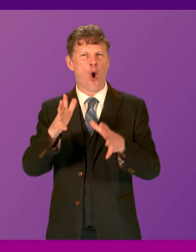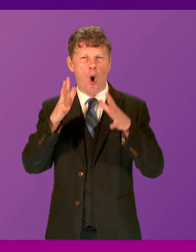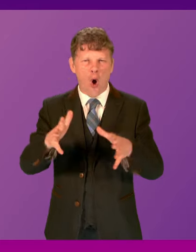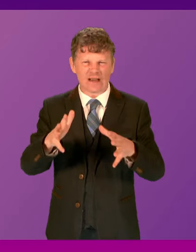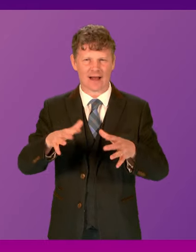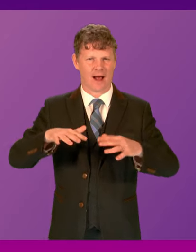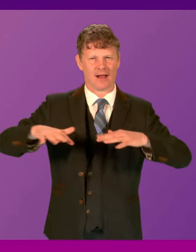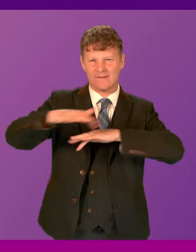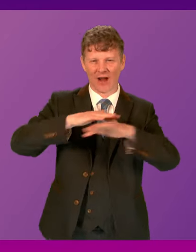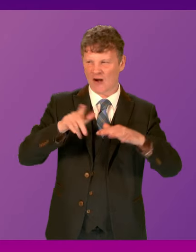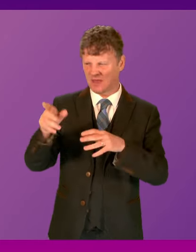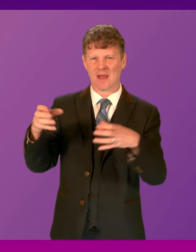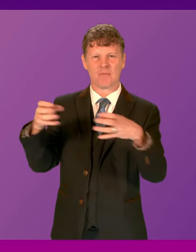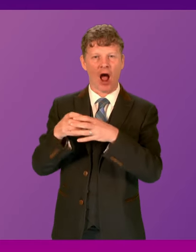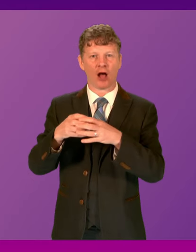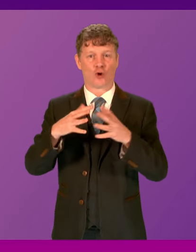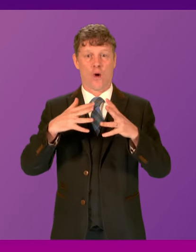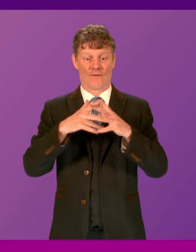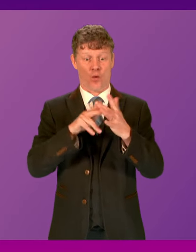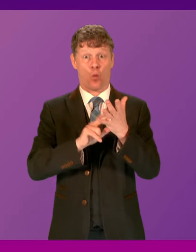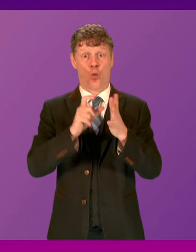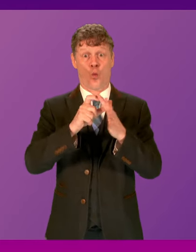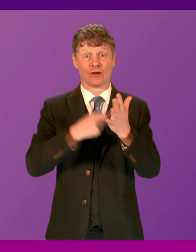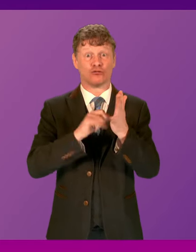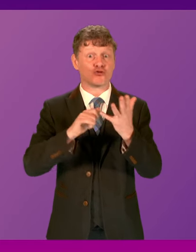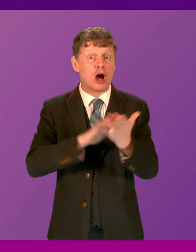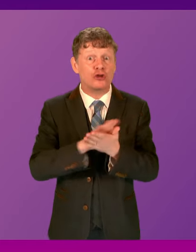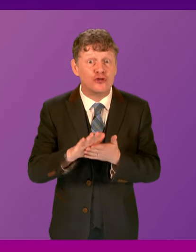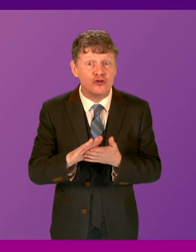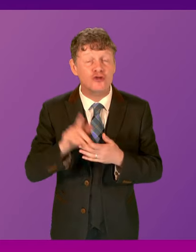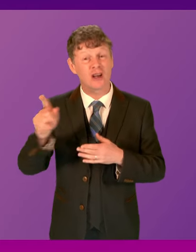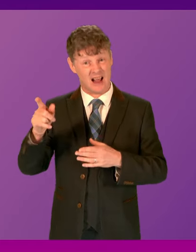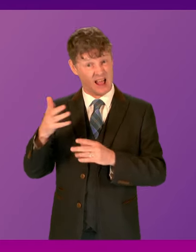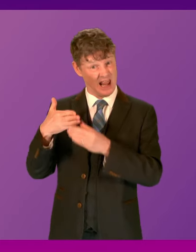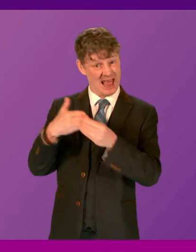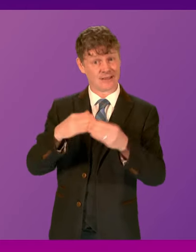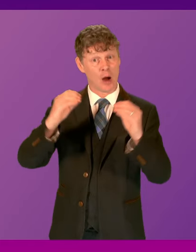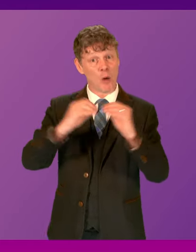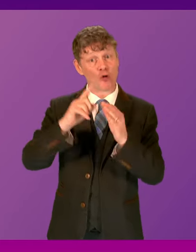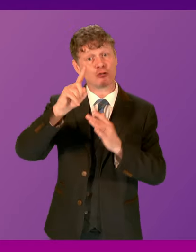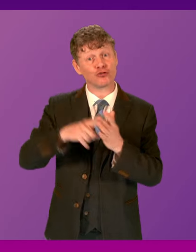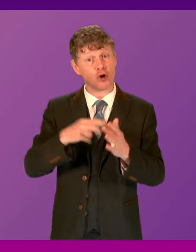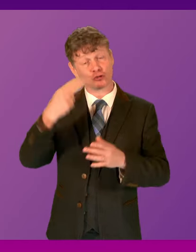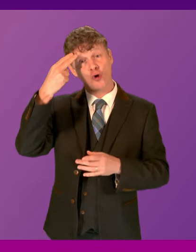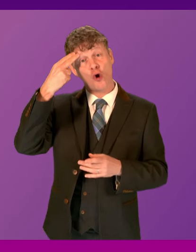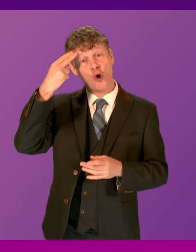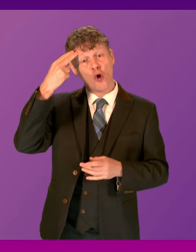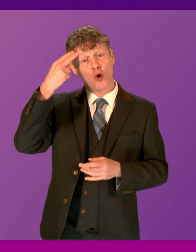the party of Windrush and the party whose leader, Boris Johnson, called Muslim women “bank robbers”. Briefly, First Minister.